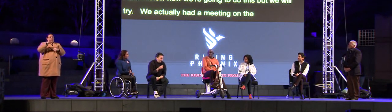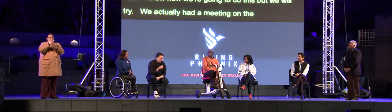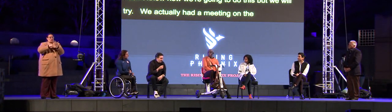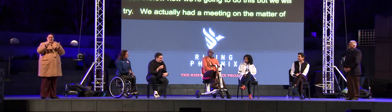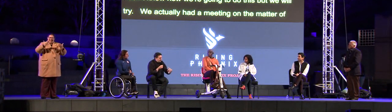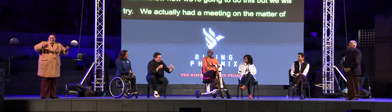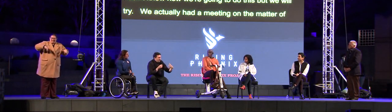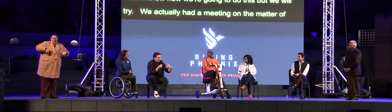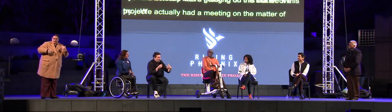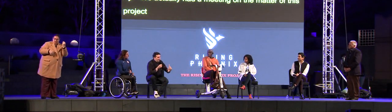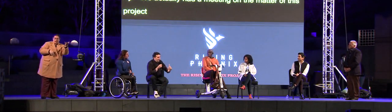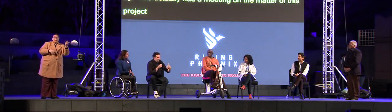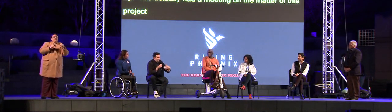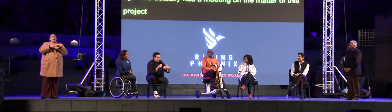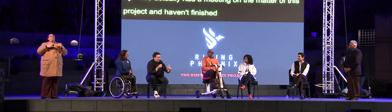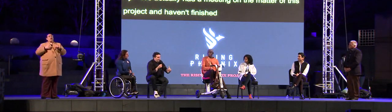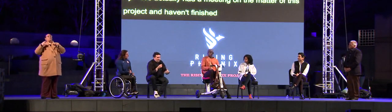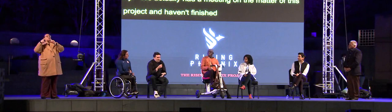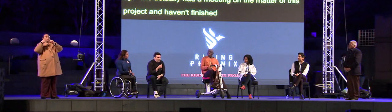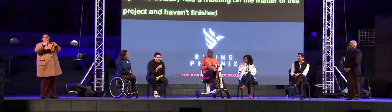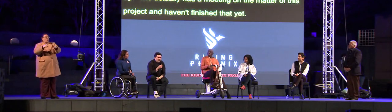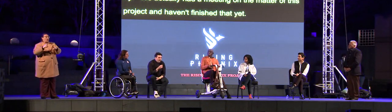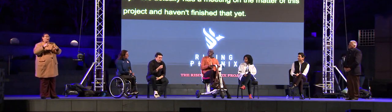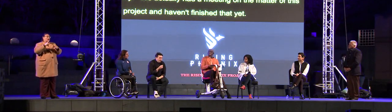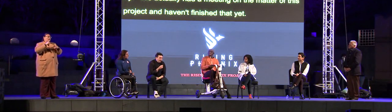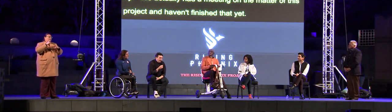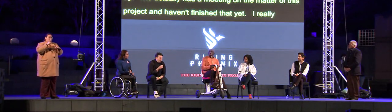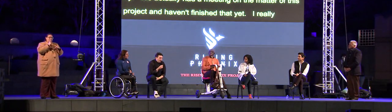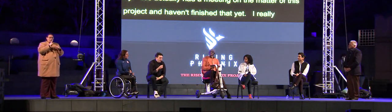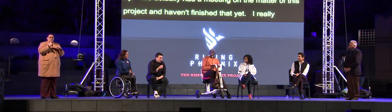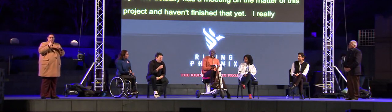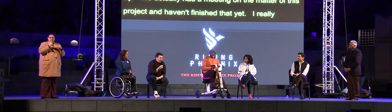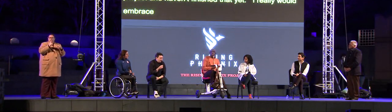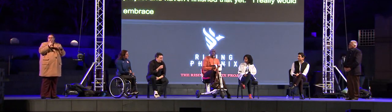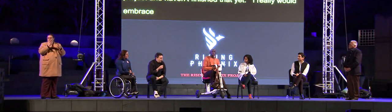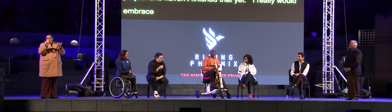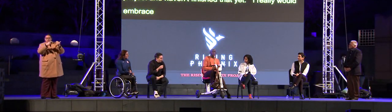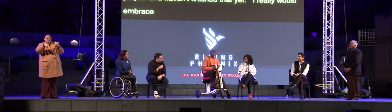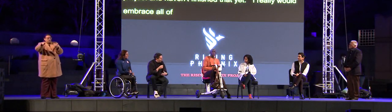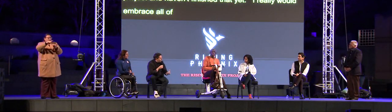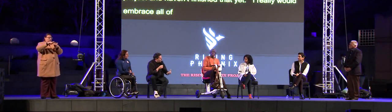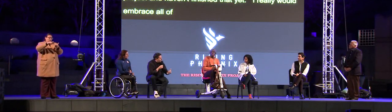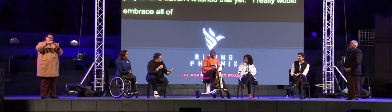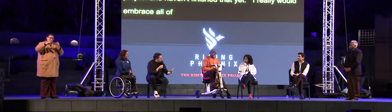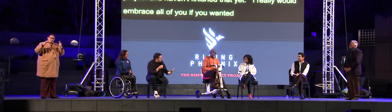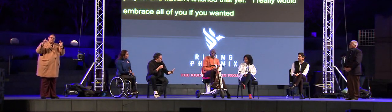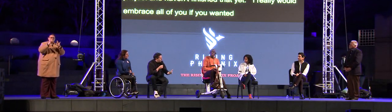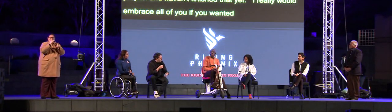But the point is I really would embrace all of you, if you wanted to get in touch and contribute to what we're doing.